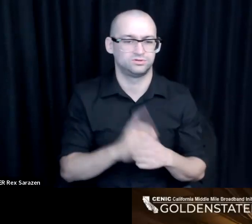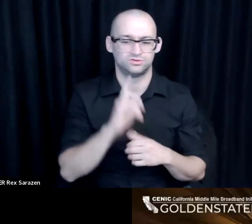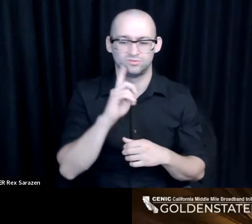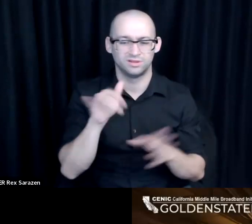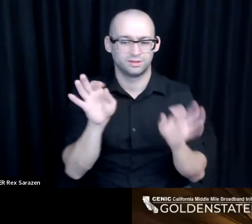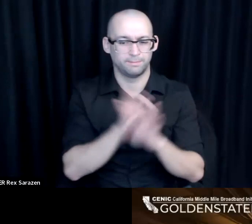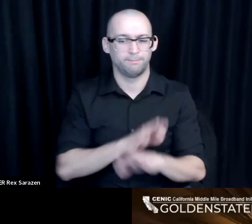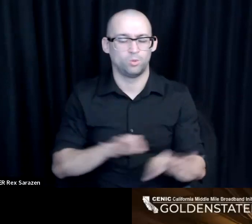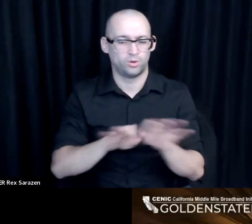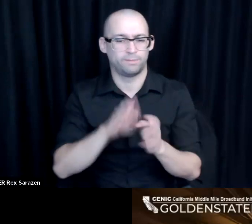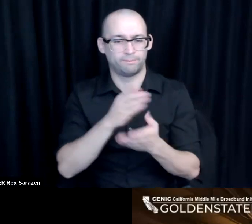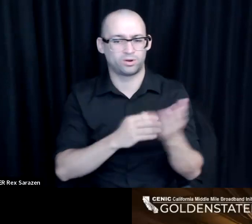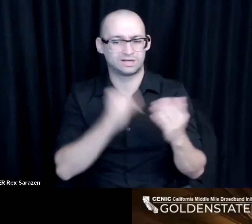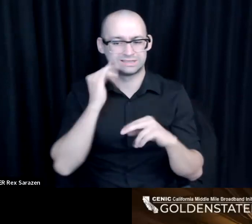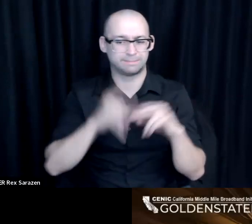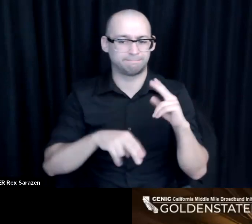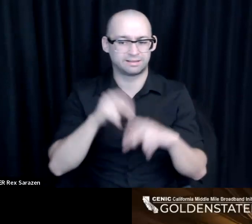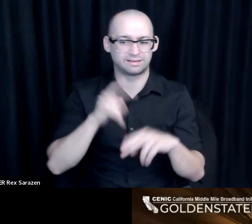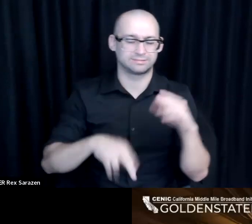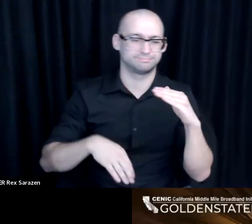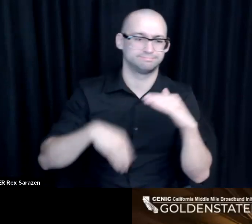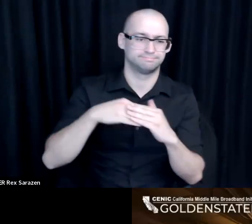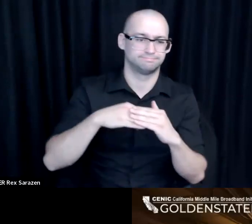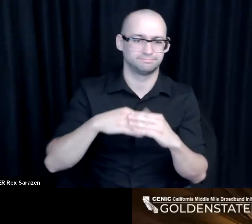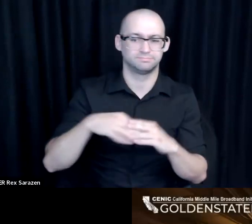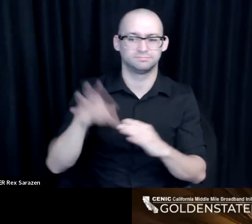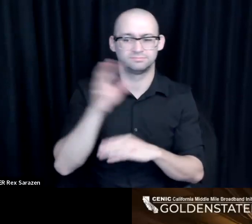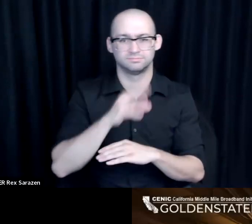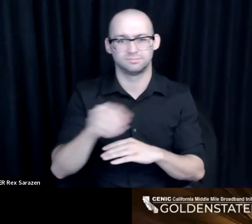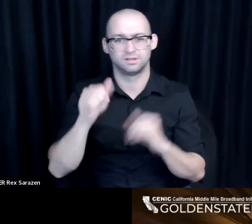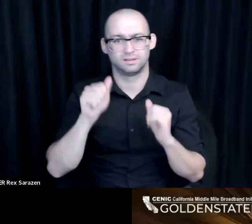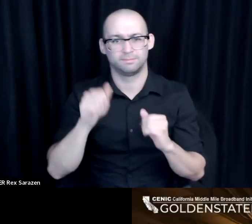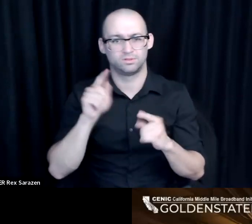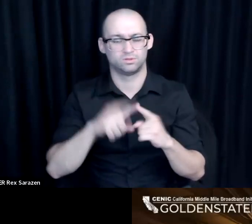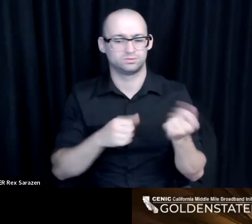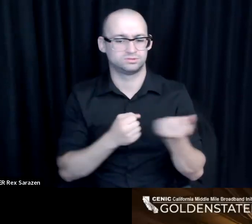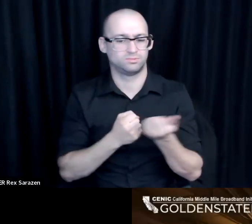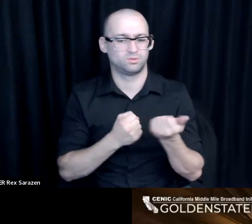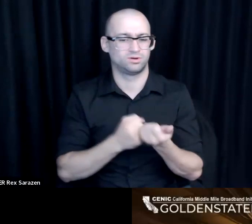like building capacity and helping you know, to support you know those Tribes with those